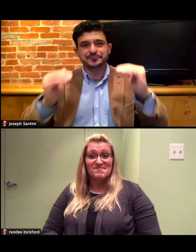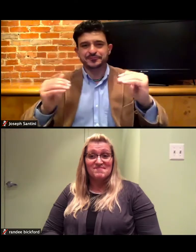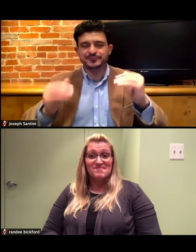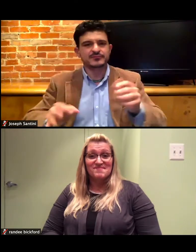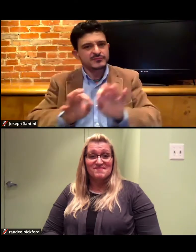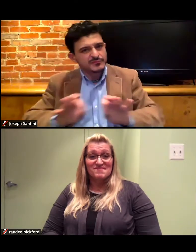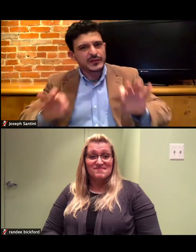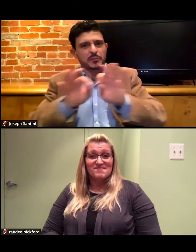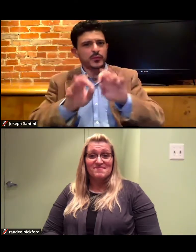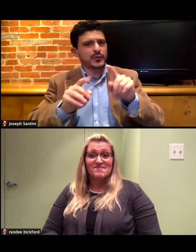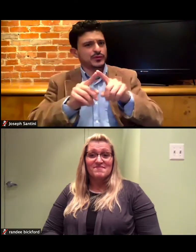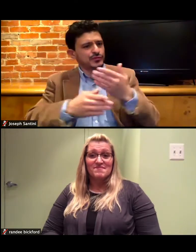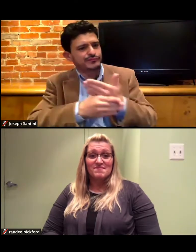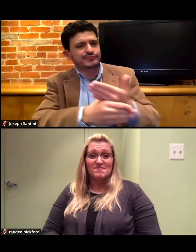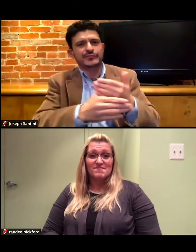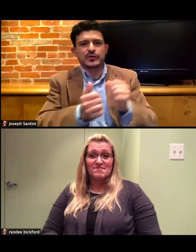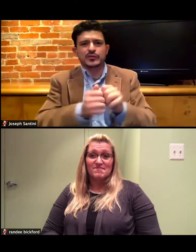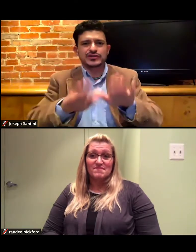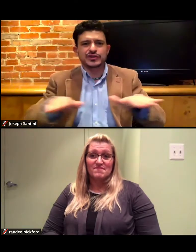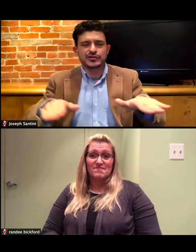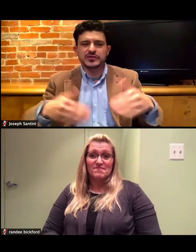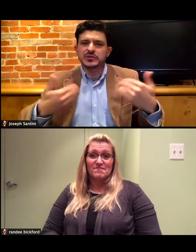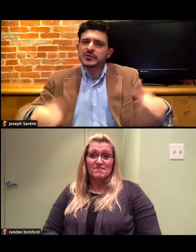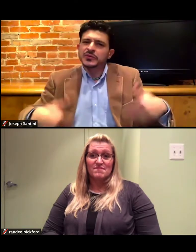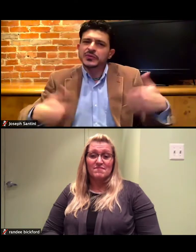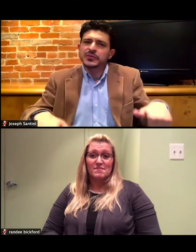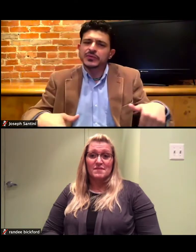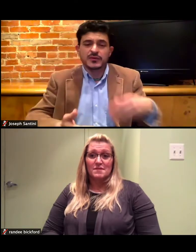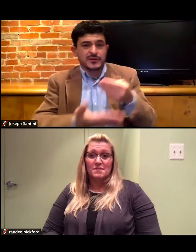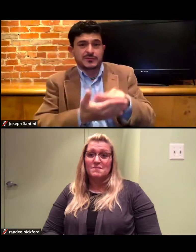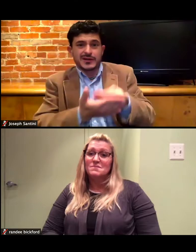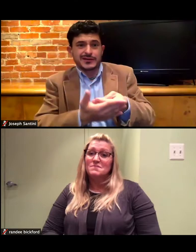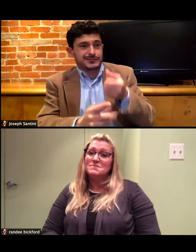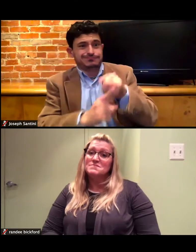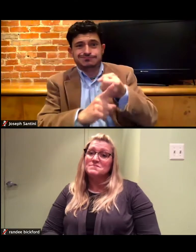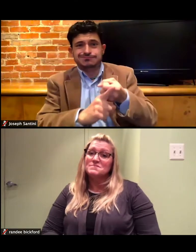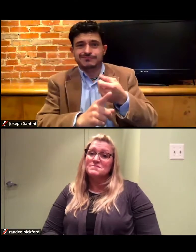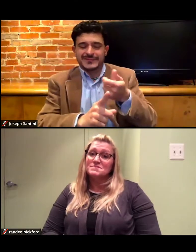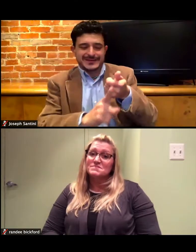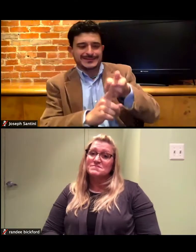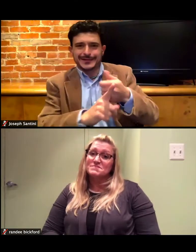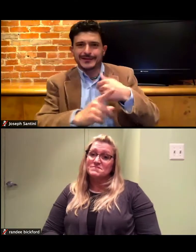You start them young, teaching them about the fundamentals and then expanding on that as they grow.